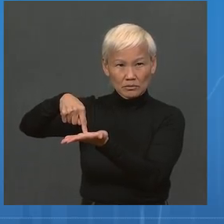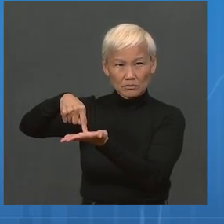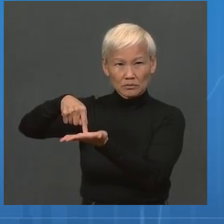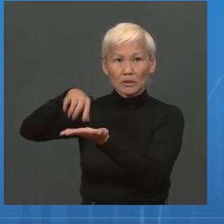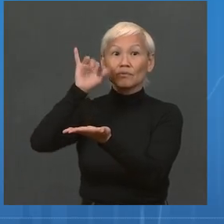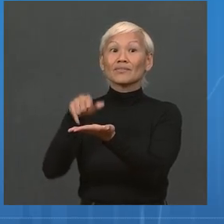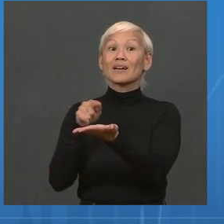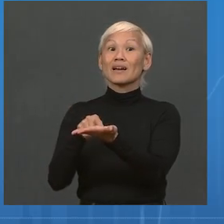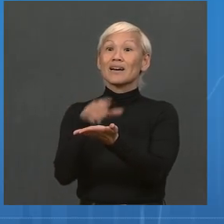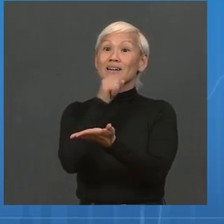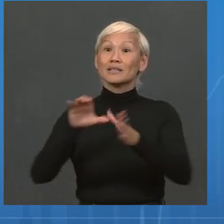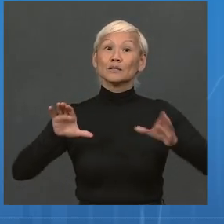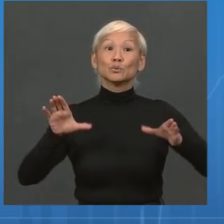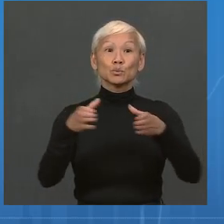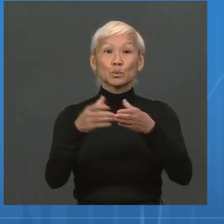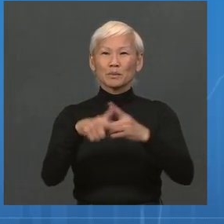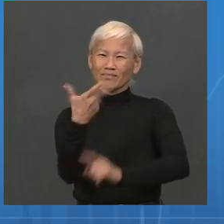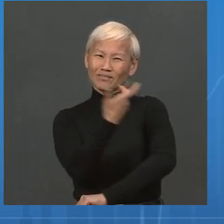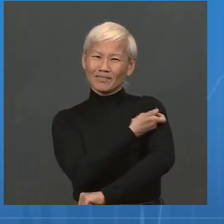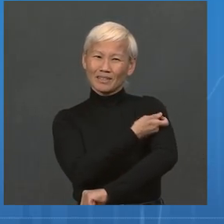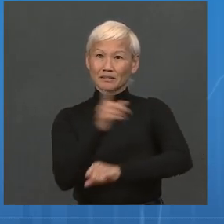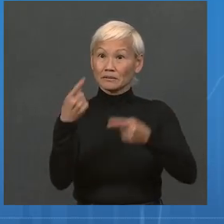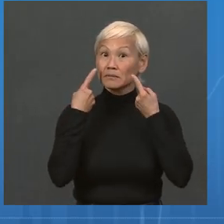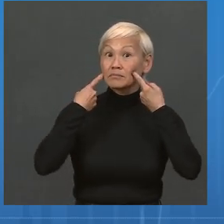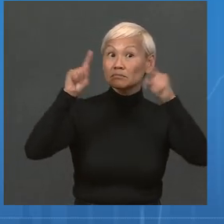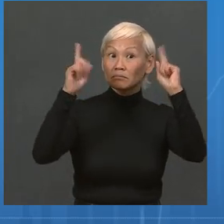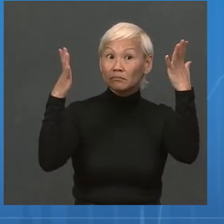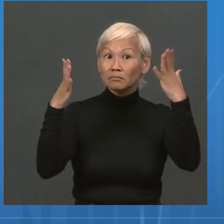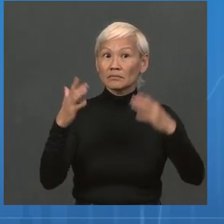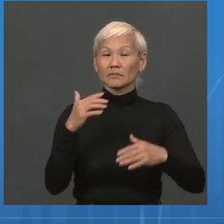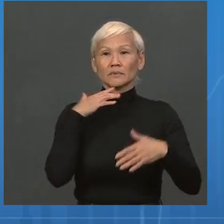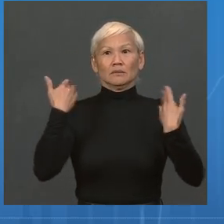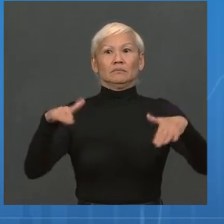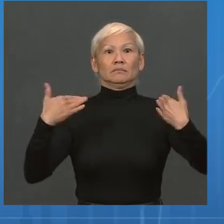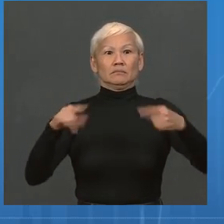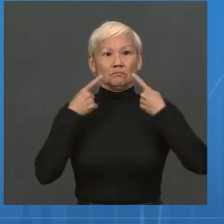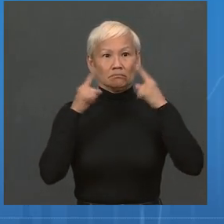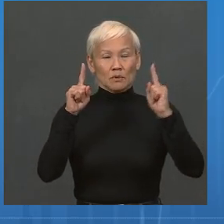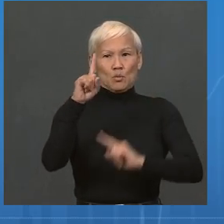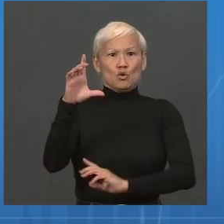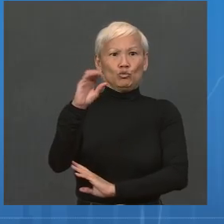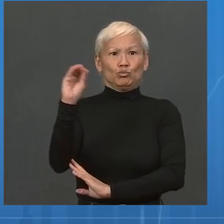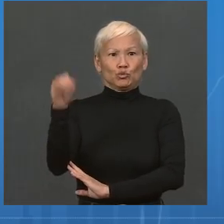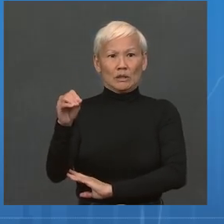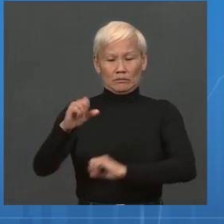the vaccine efficacy is extremely high, approaching 100 percent. Next slide.